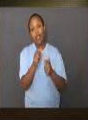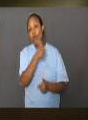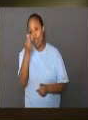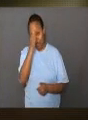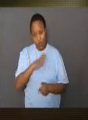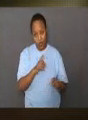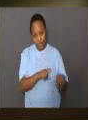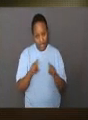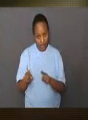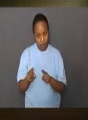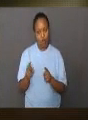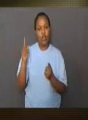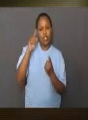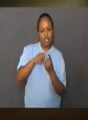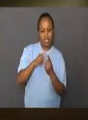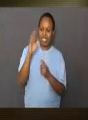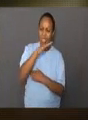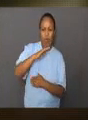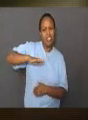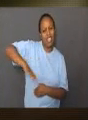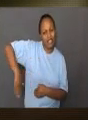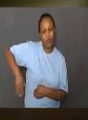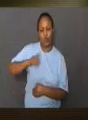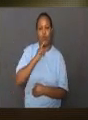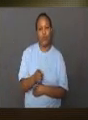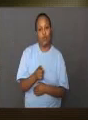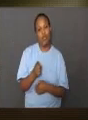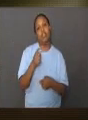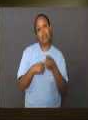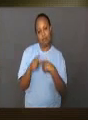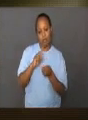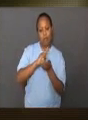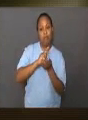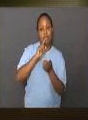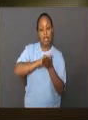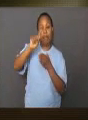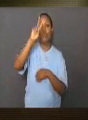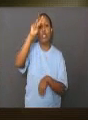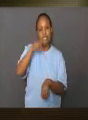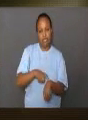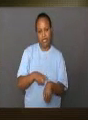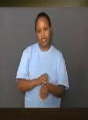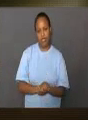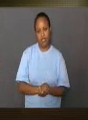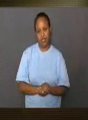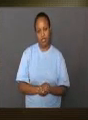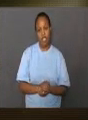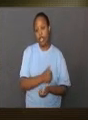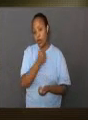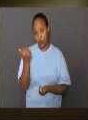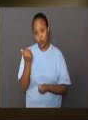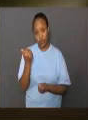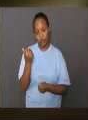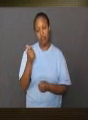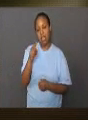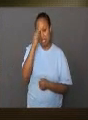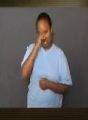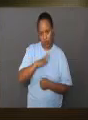works until mid-afternoon on two days of the week for the rest of the week the person works late